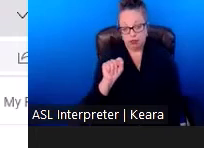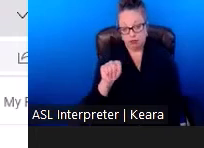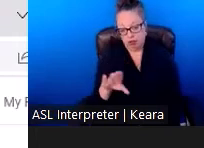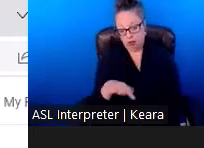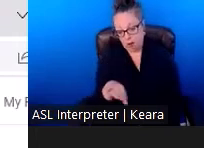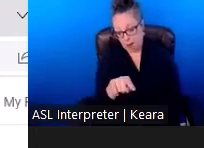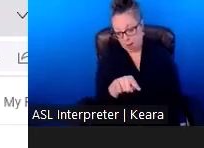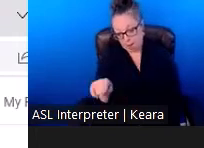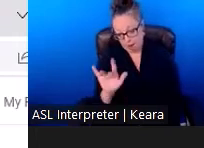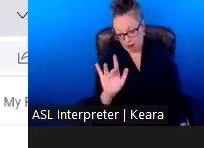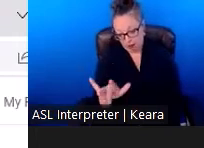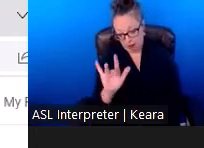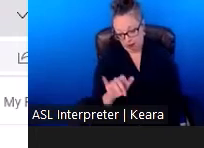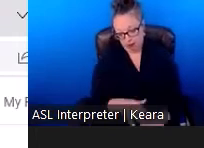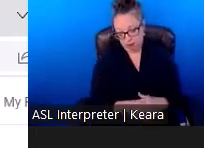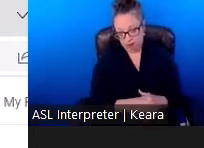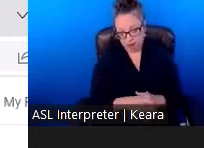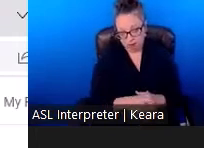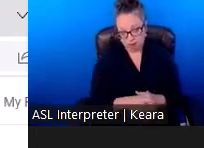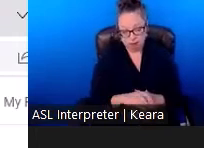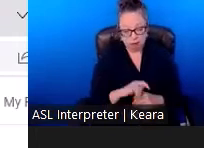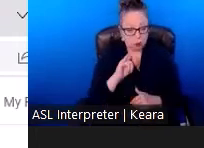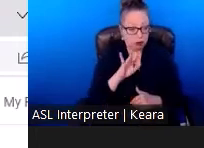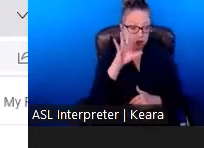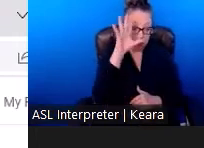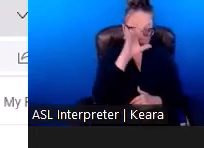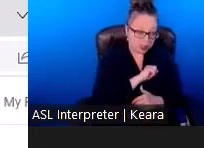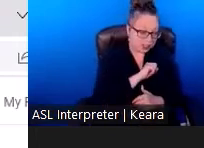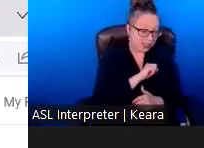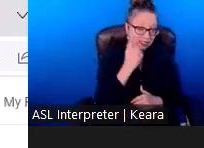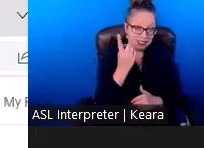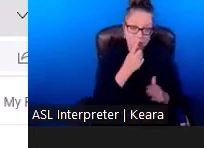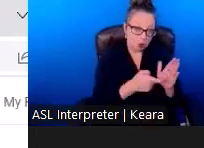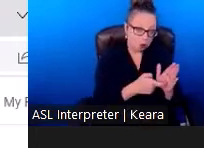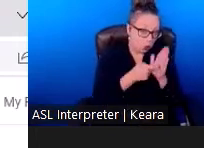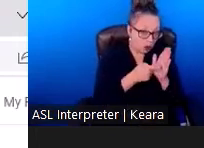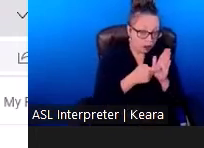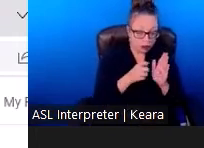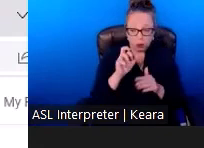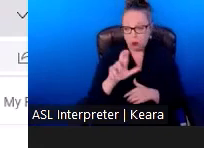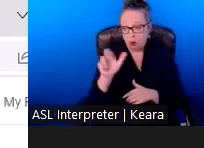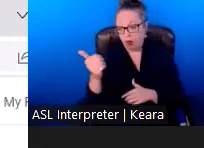If you’ve missed a required field or if other errors are found, you will see a red